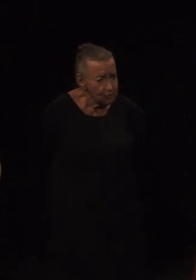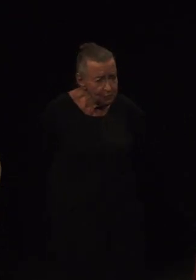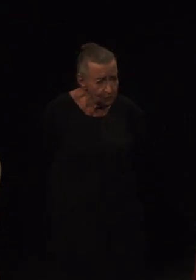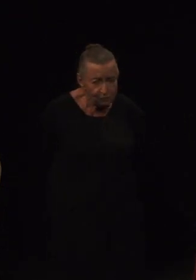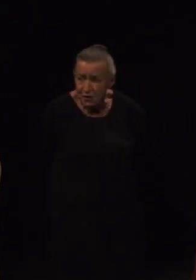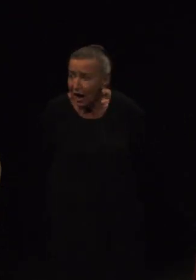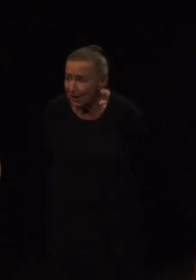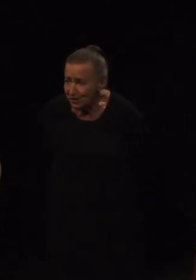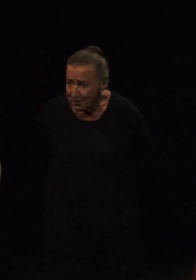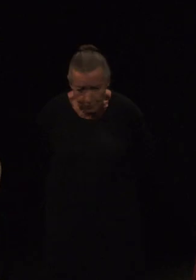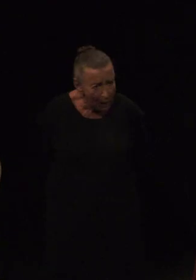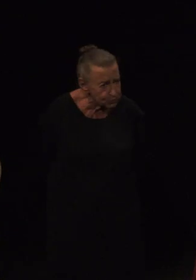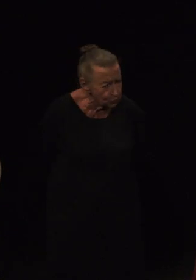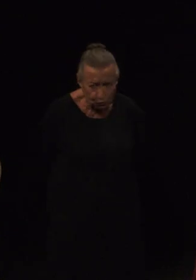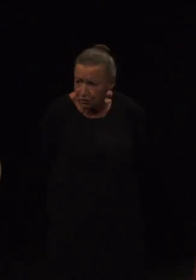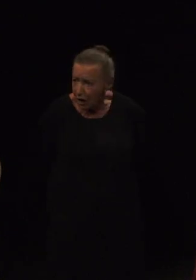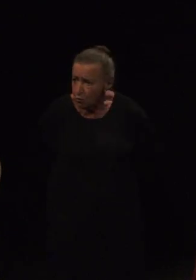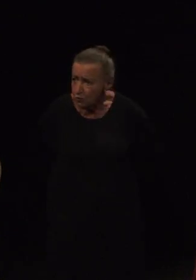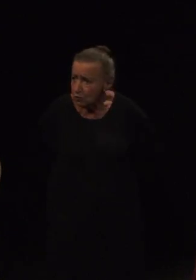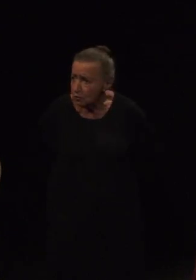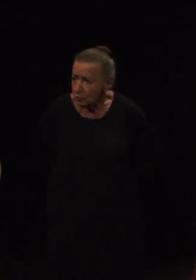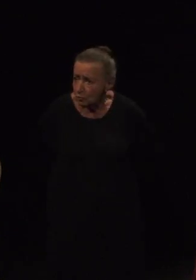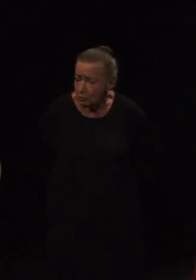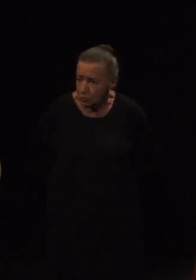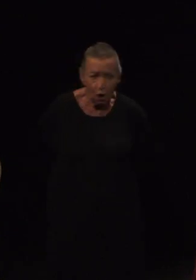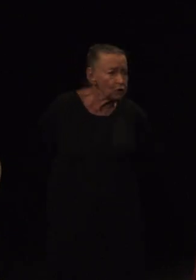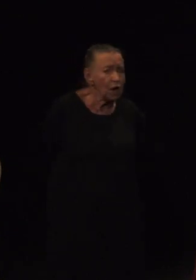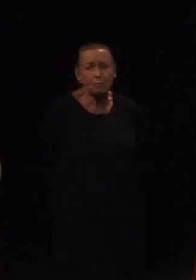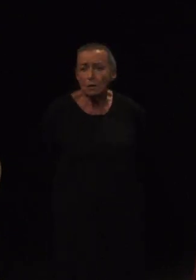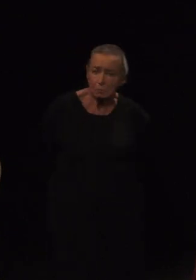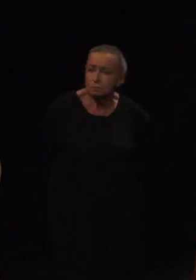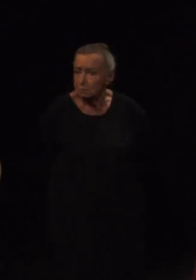met our delivering countrymen? Let's do it!